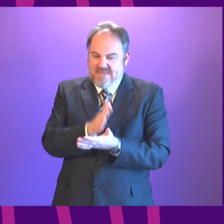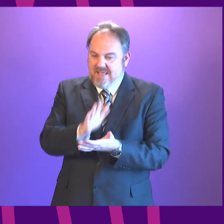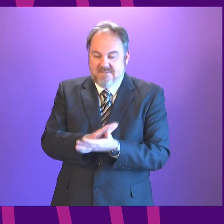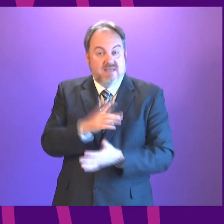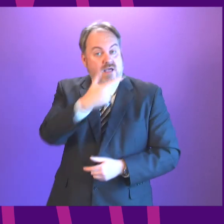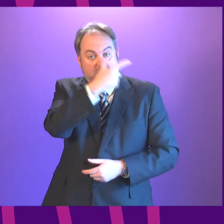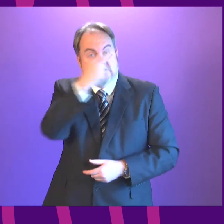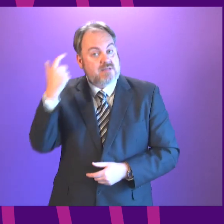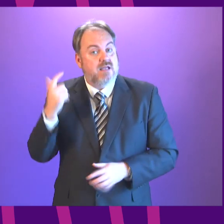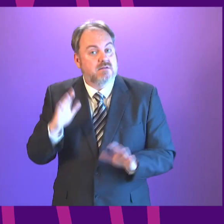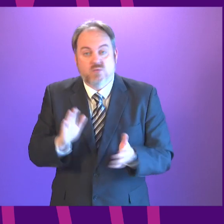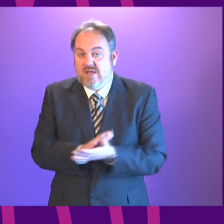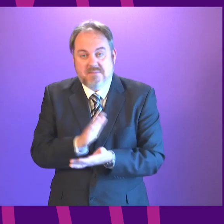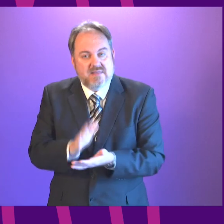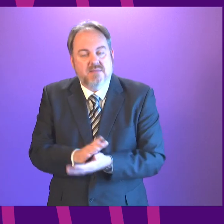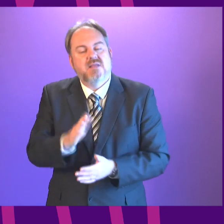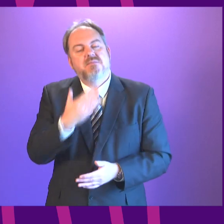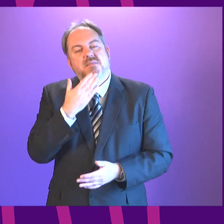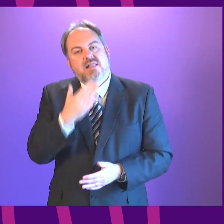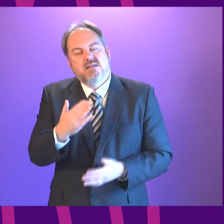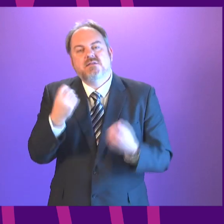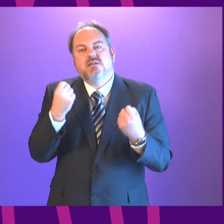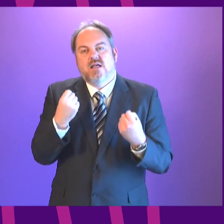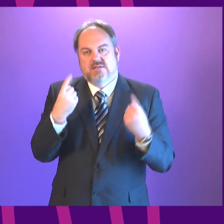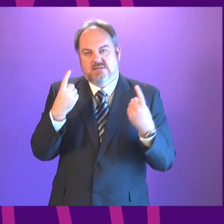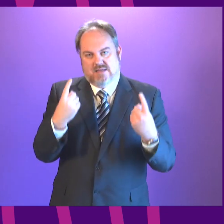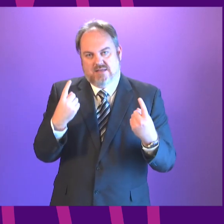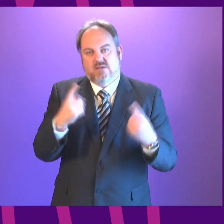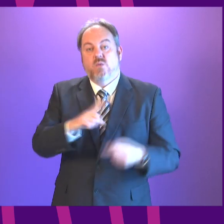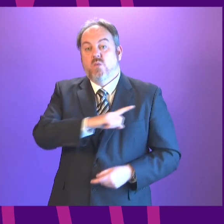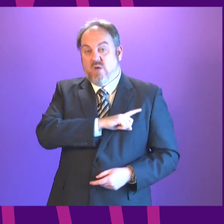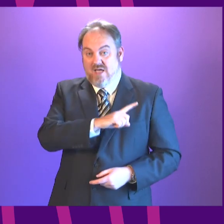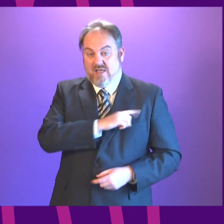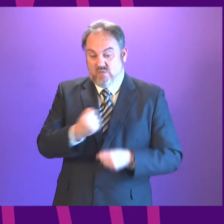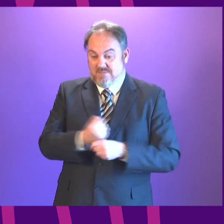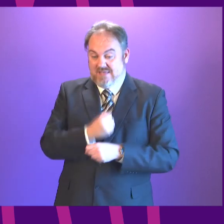I ask everyone to try to understand that those decisions would not have been taken if we